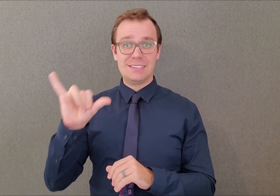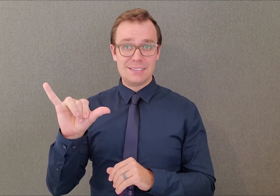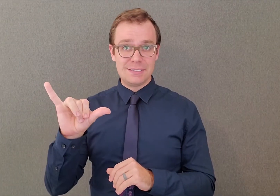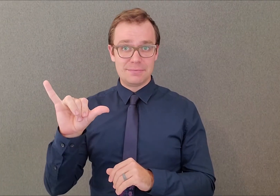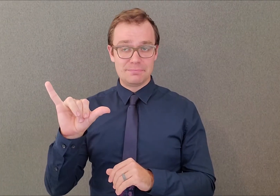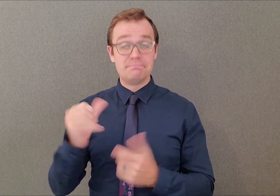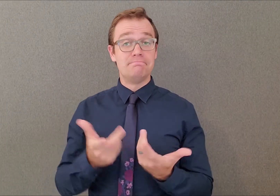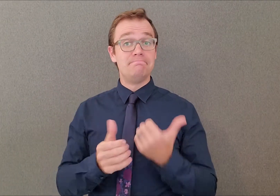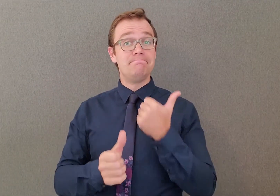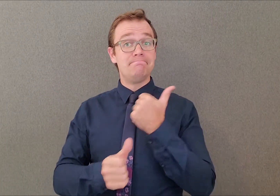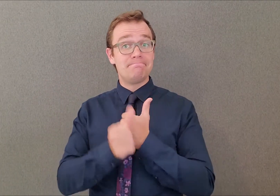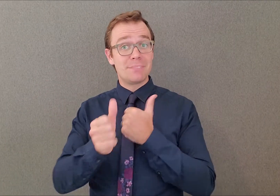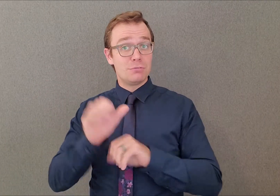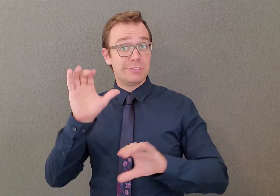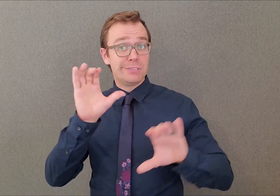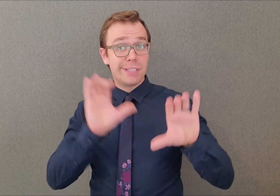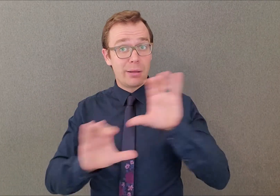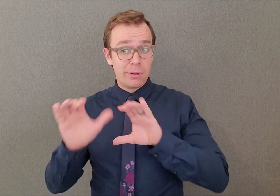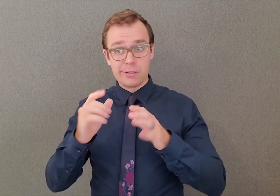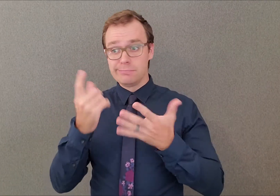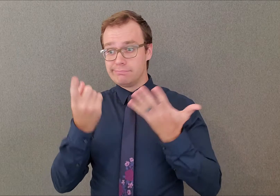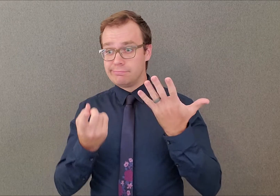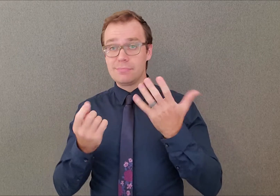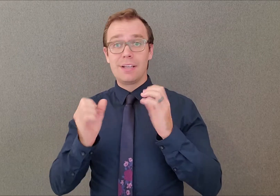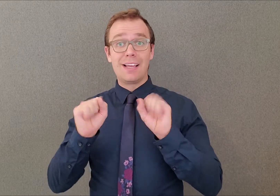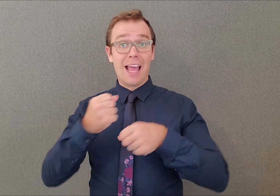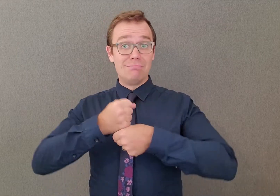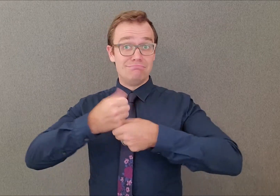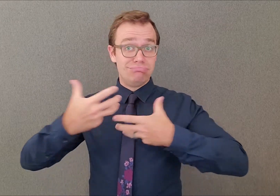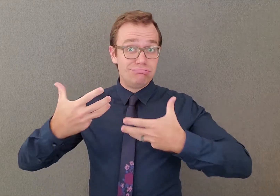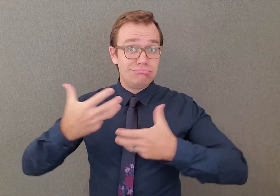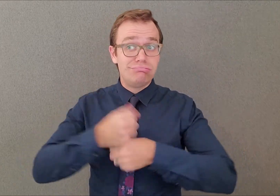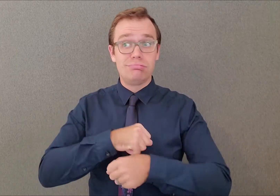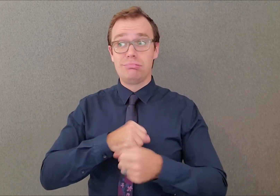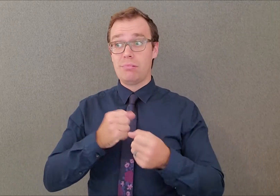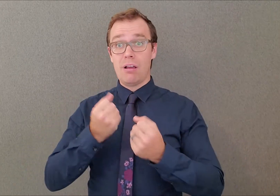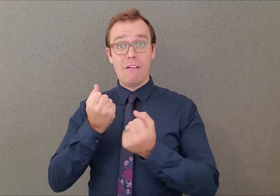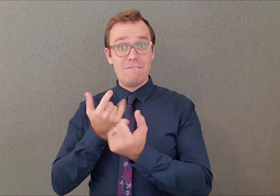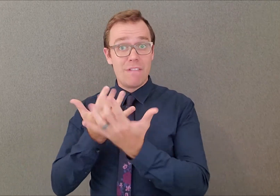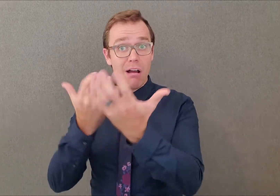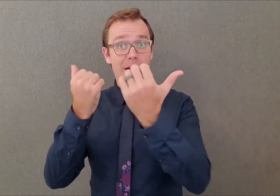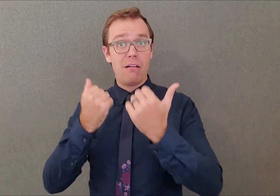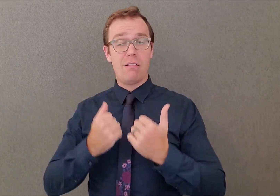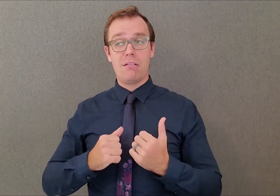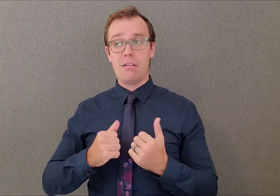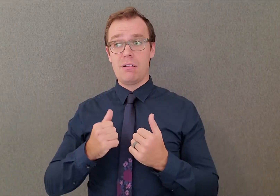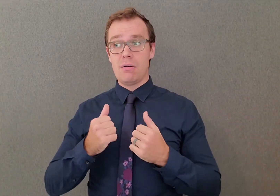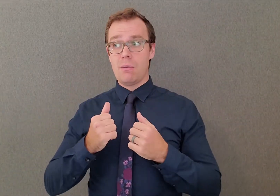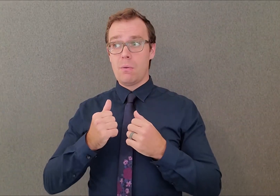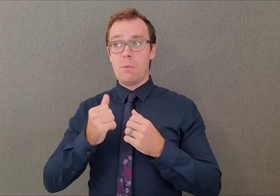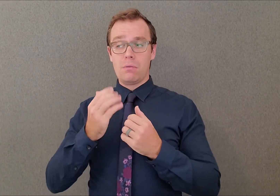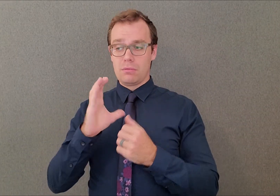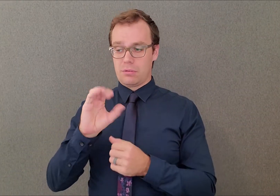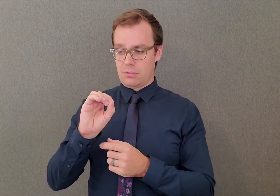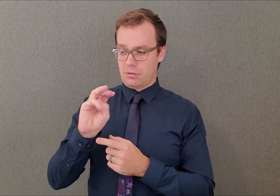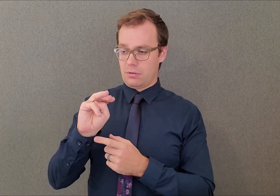Hazardous materials come in the form of explosives, flammable and combustible substances,